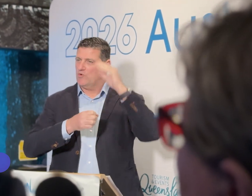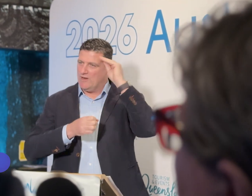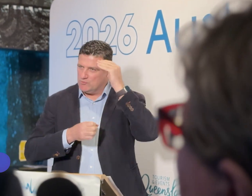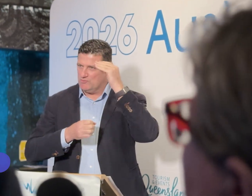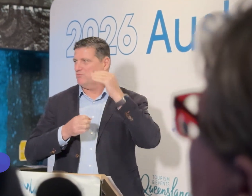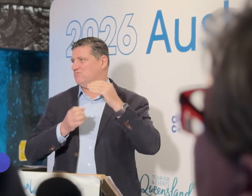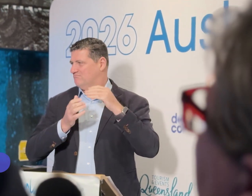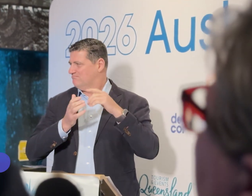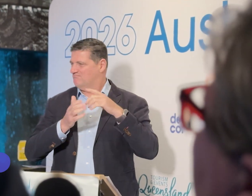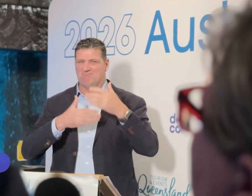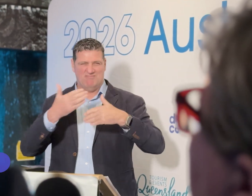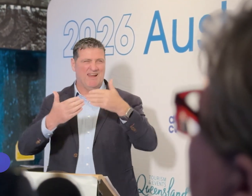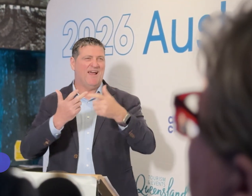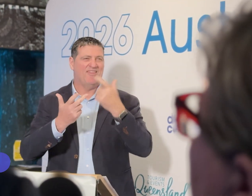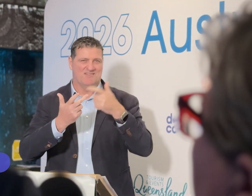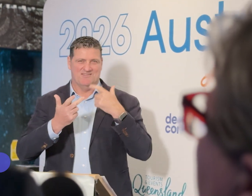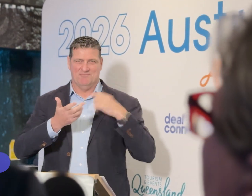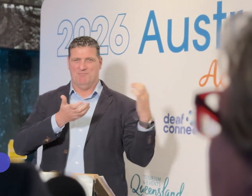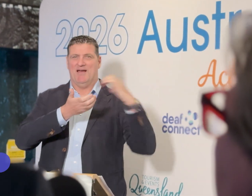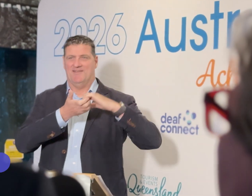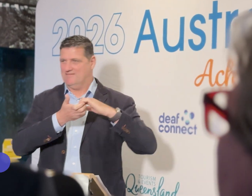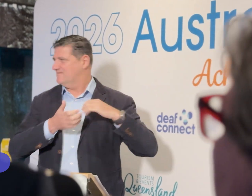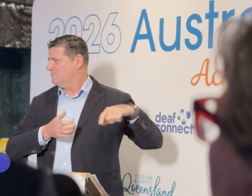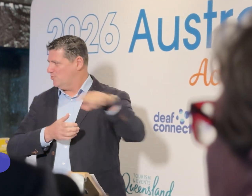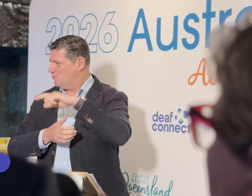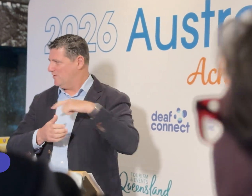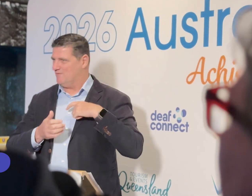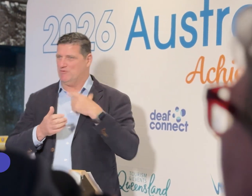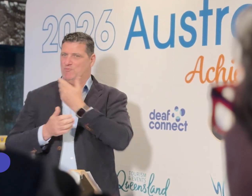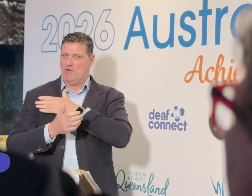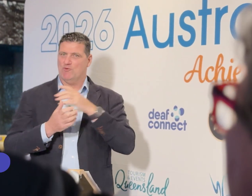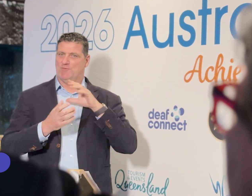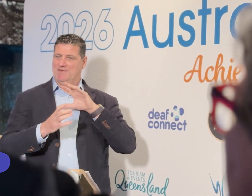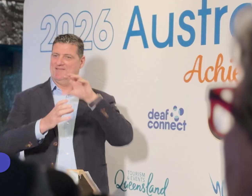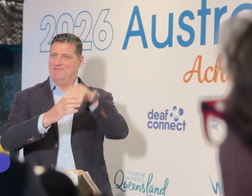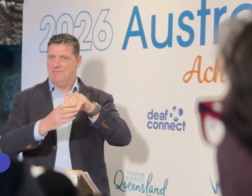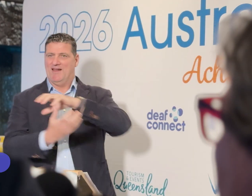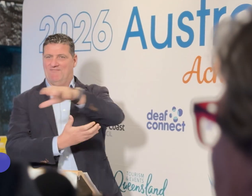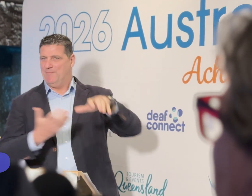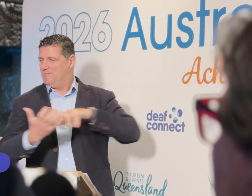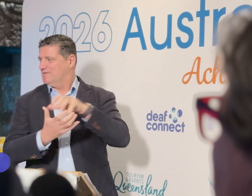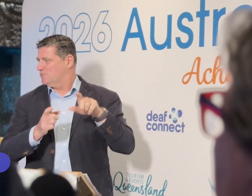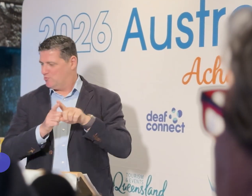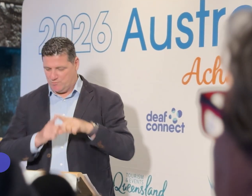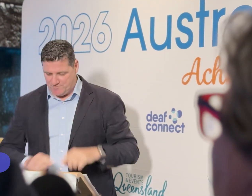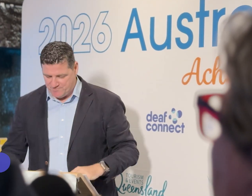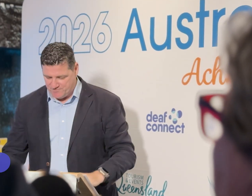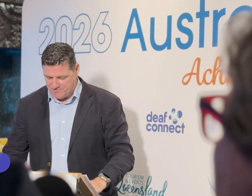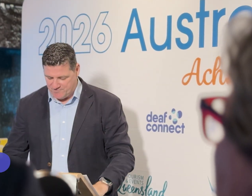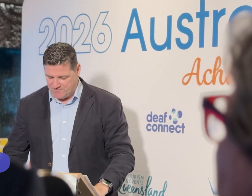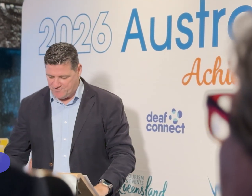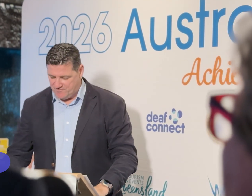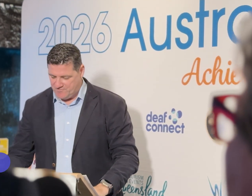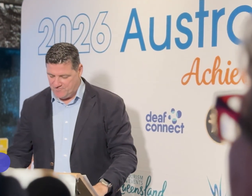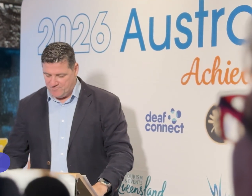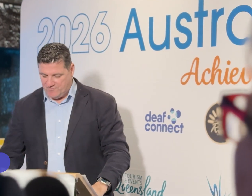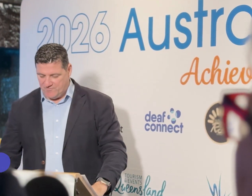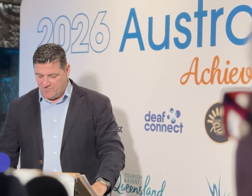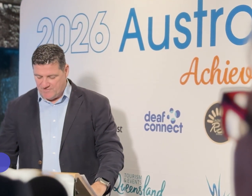with Australian Government, Queensland Government, and many other partners. We should be proud that we're participating in sponsoring these events.